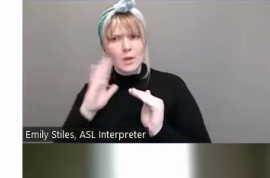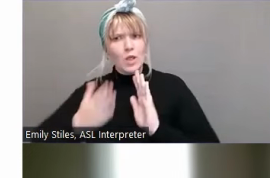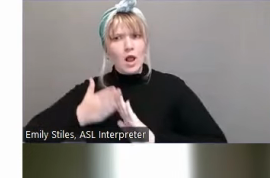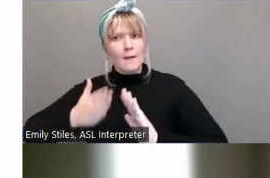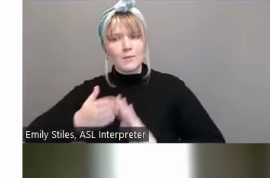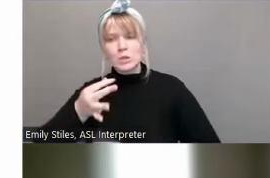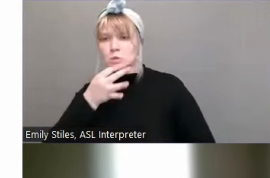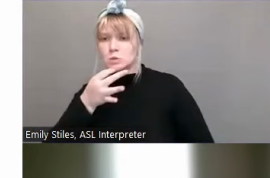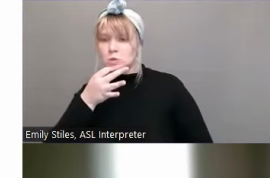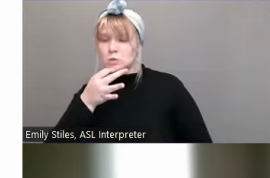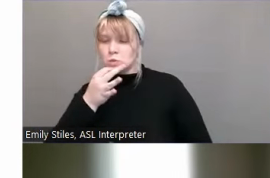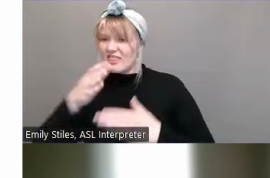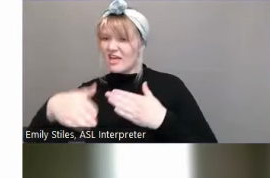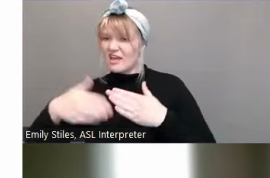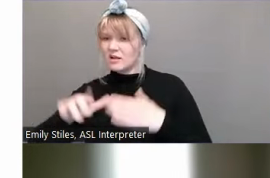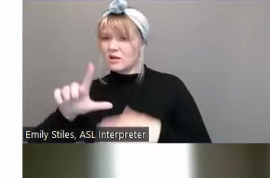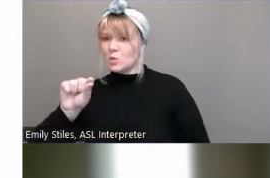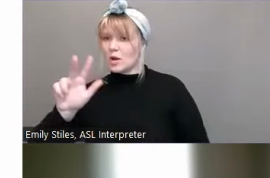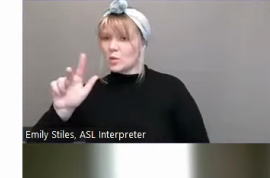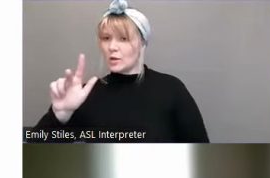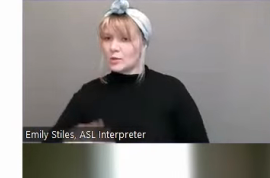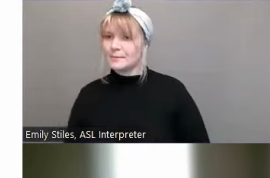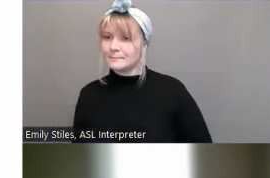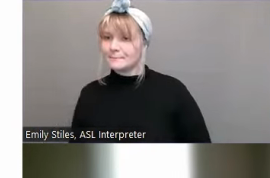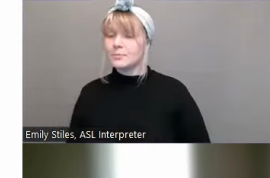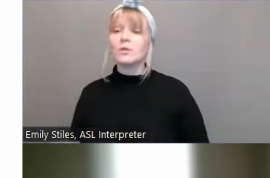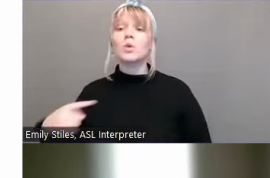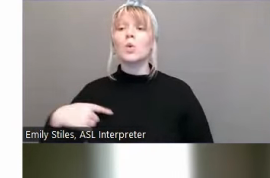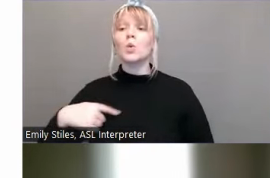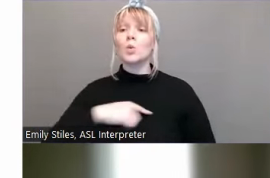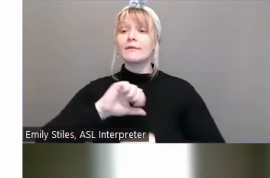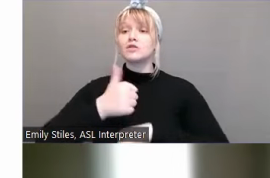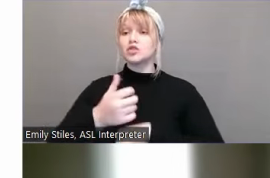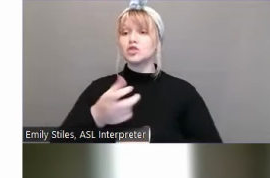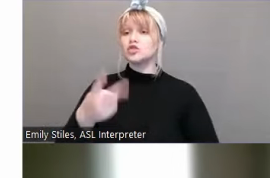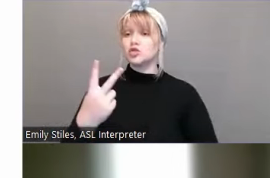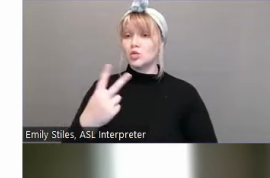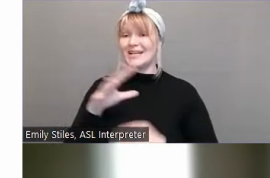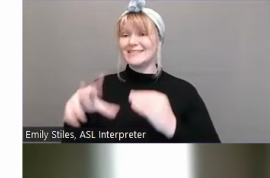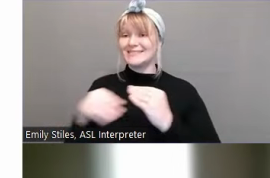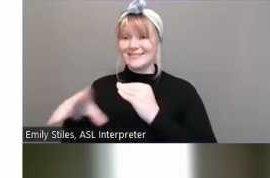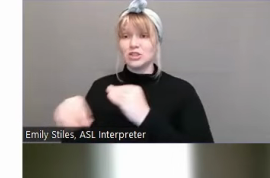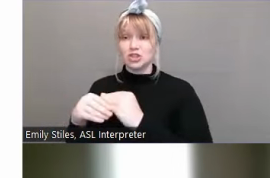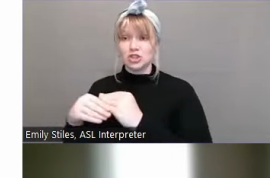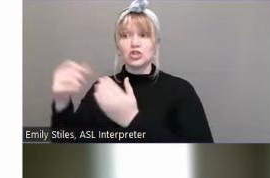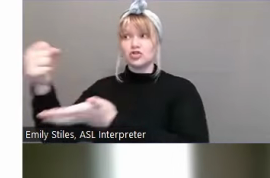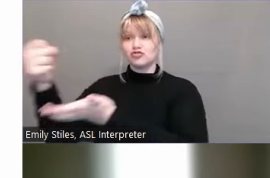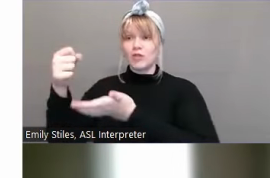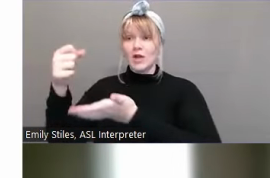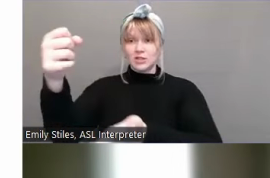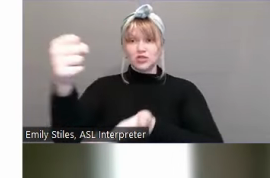the end of 2023. And we have secured two additional permanent supportive housing grants with a targeted